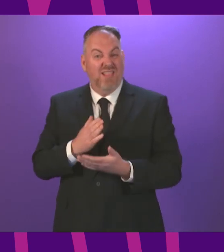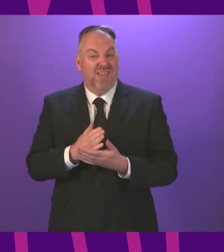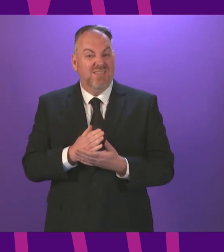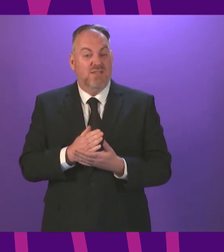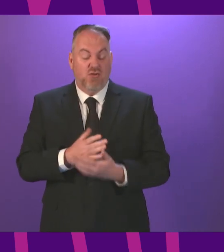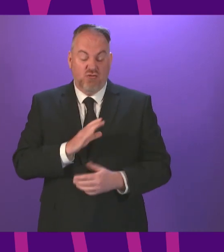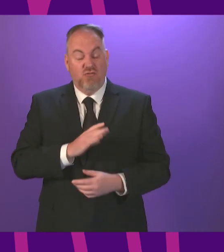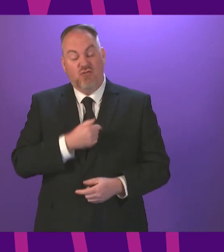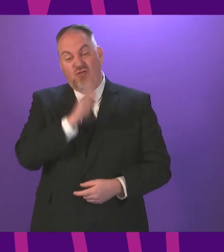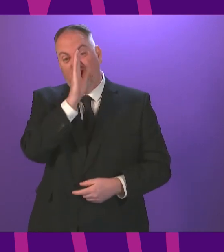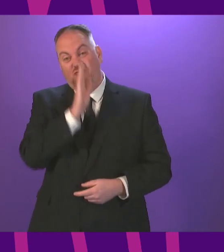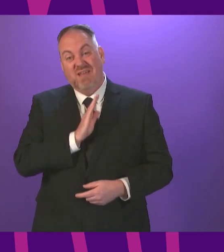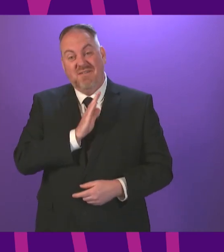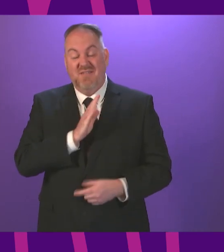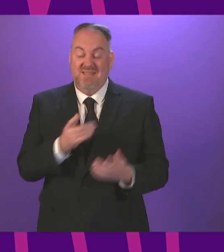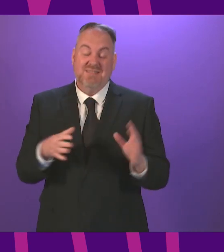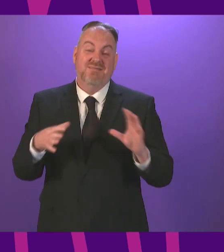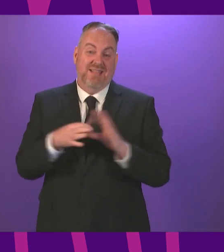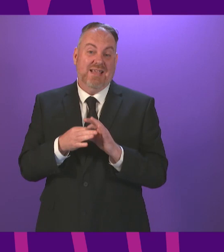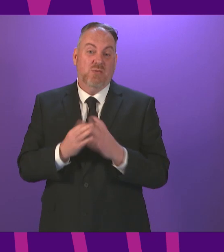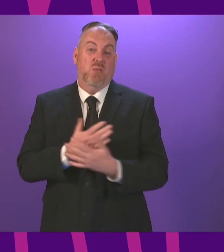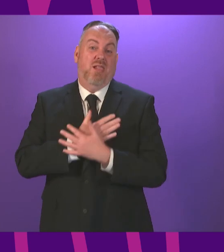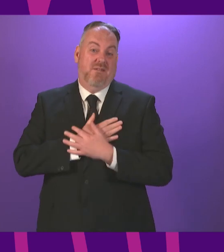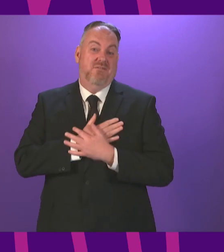Quoting Colin Murray Parkes, the Queen was speaking on behalf of the nation when she said